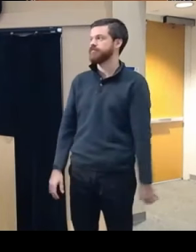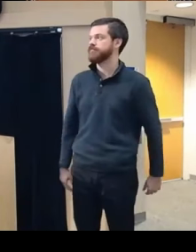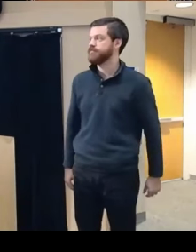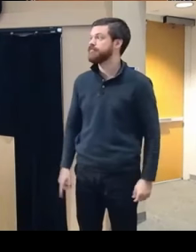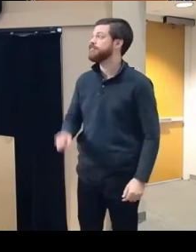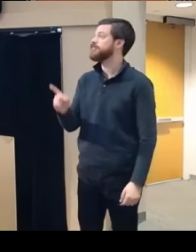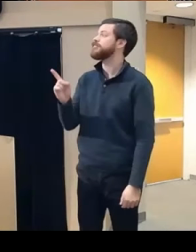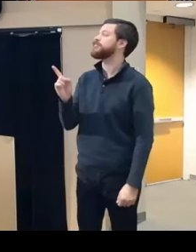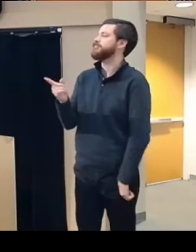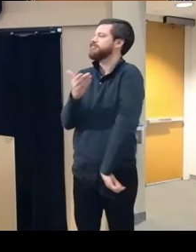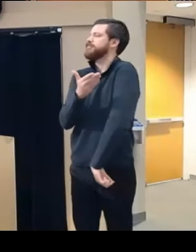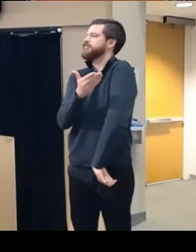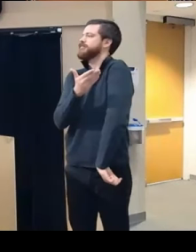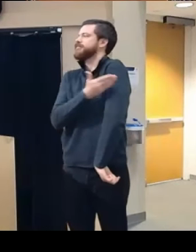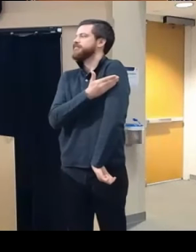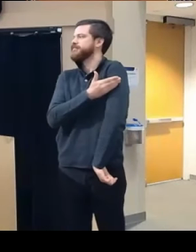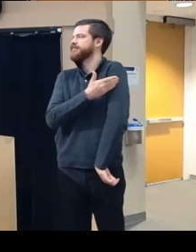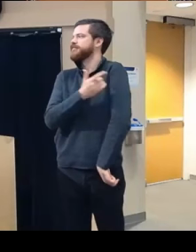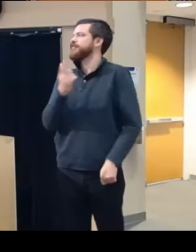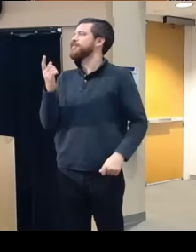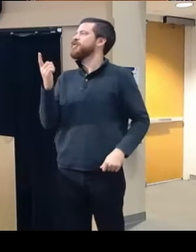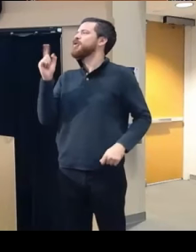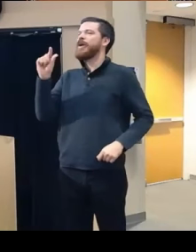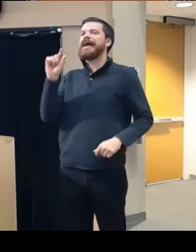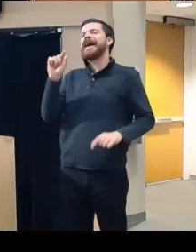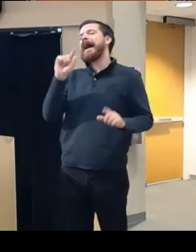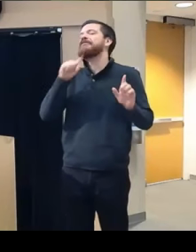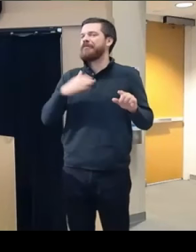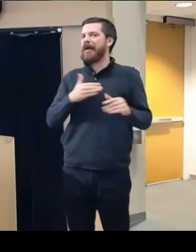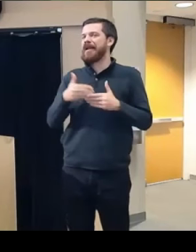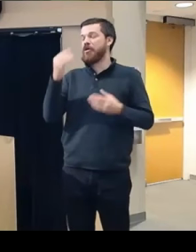H you sort of pre just sort of like proactively answered my next thought because I I have a good